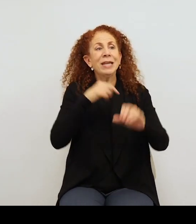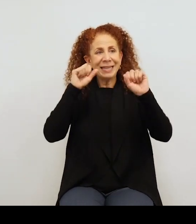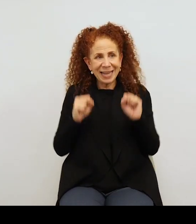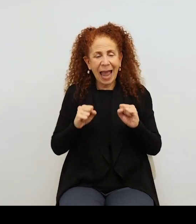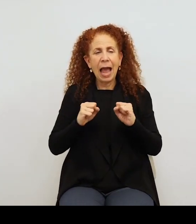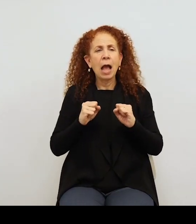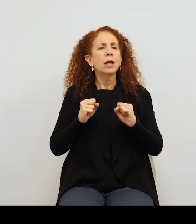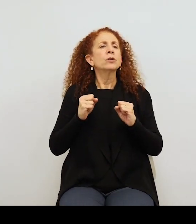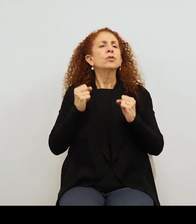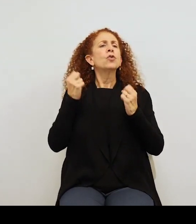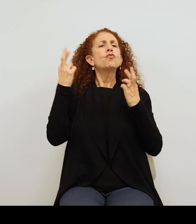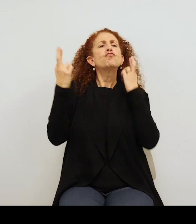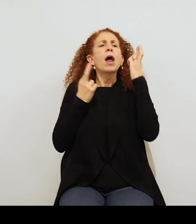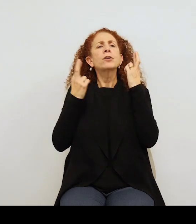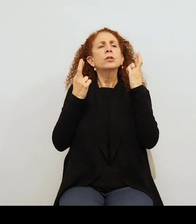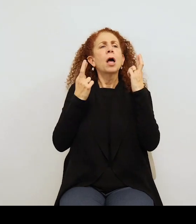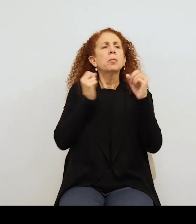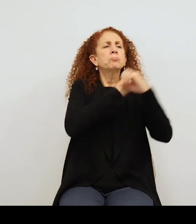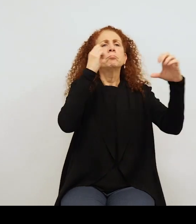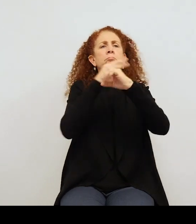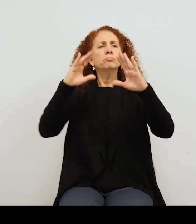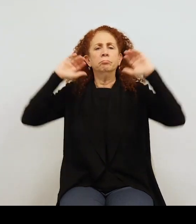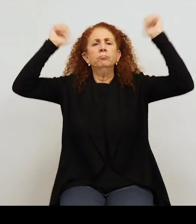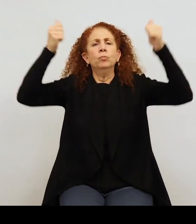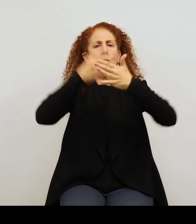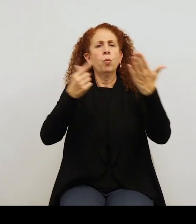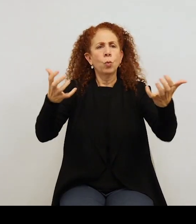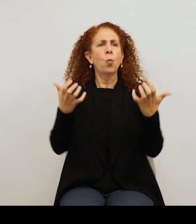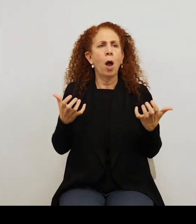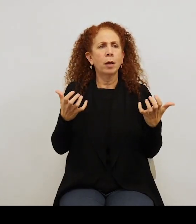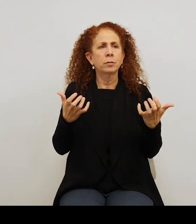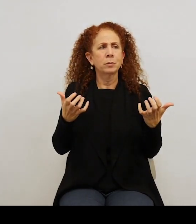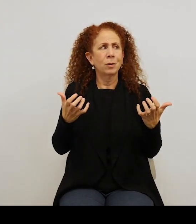our way to whichever outcome we want anyways, that we're not surrounded by these machineries